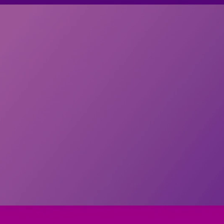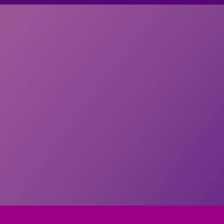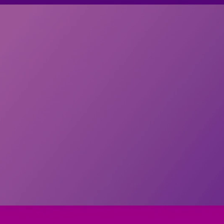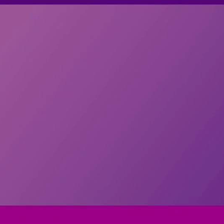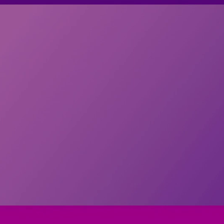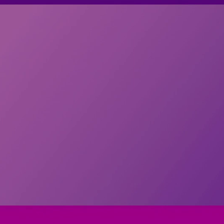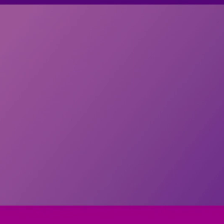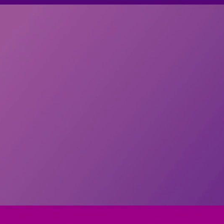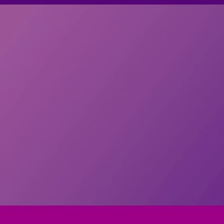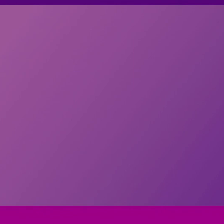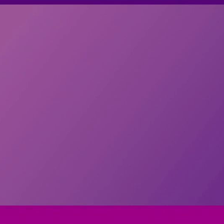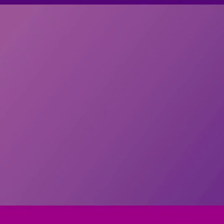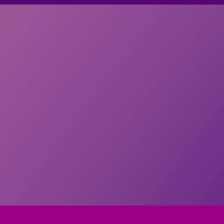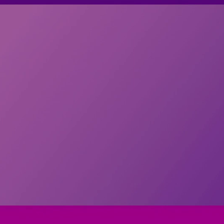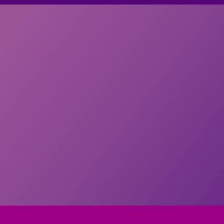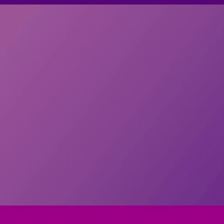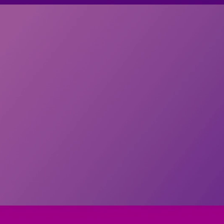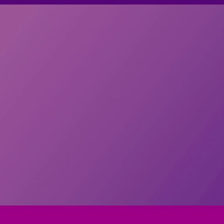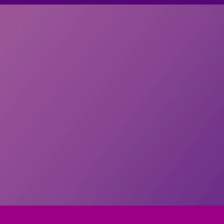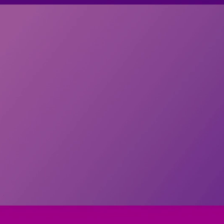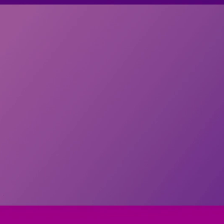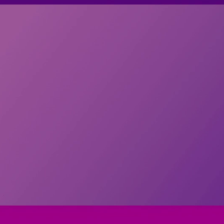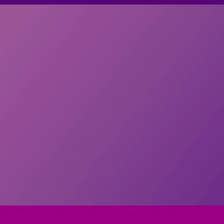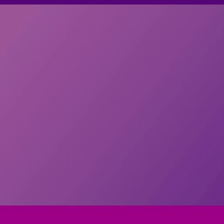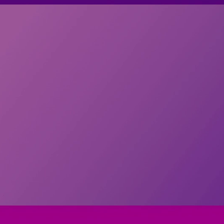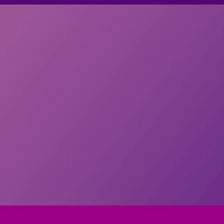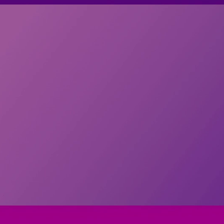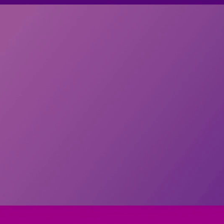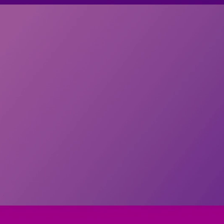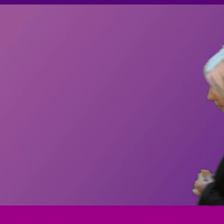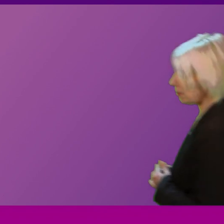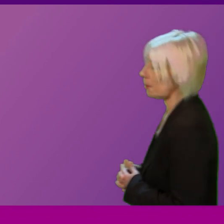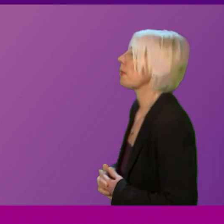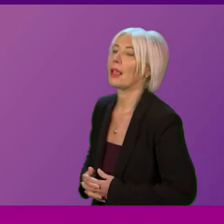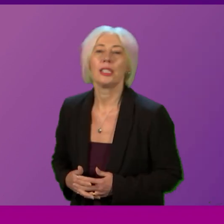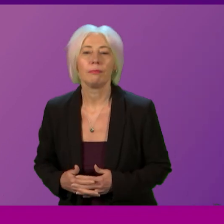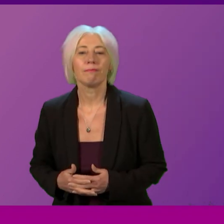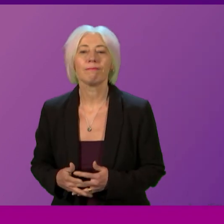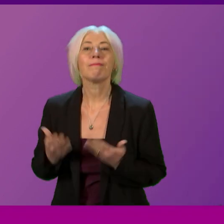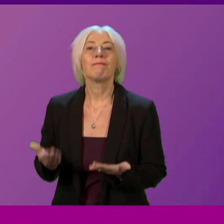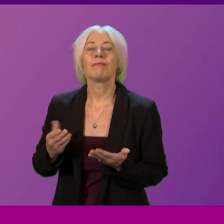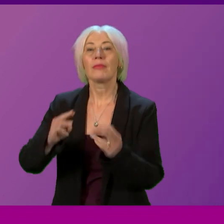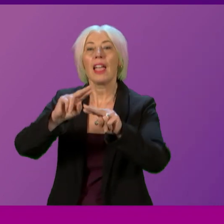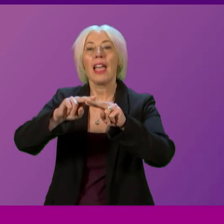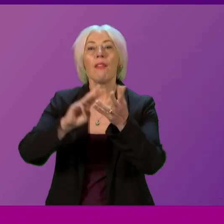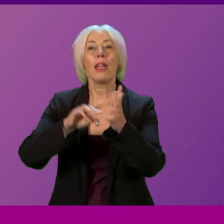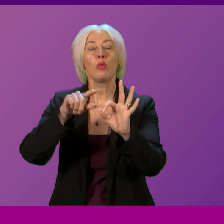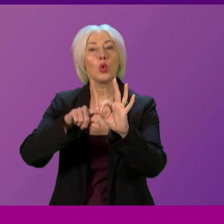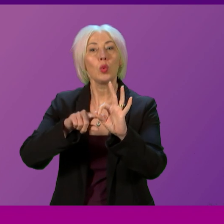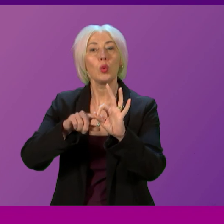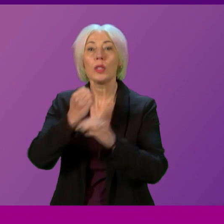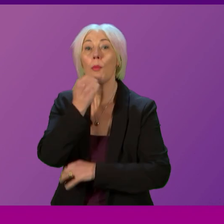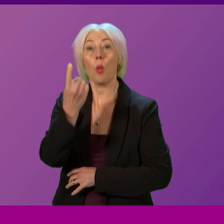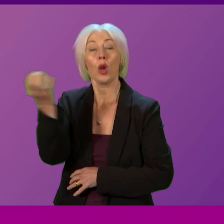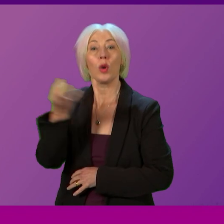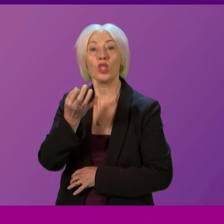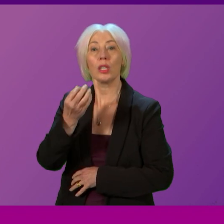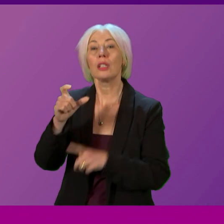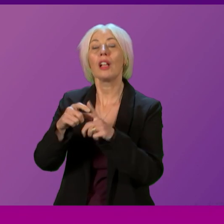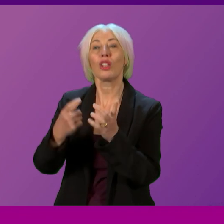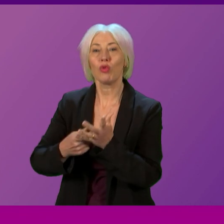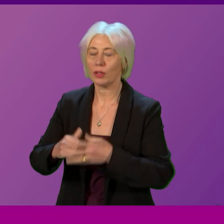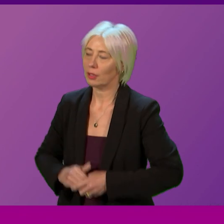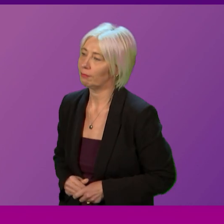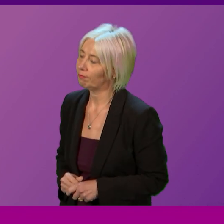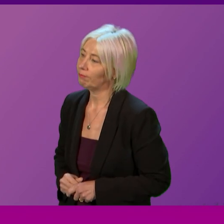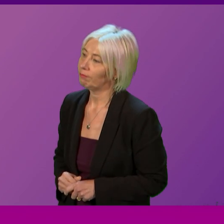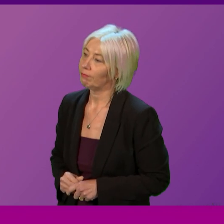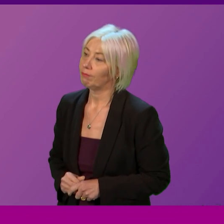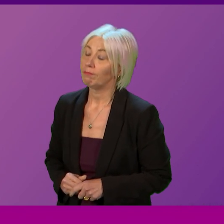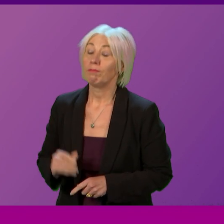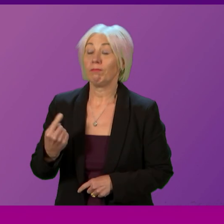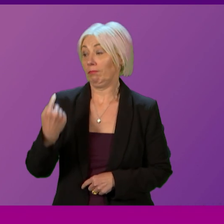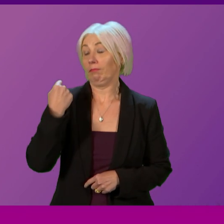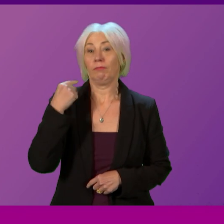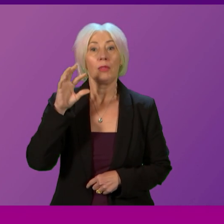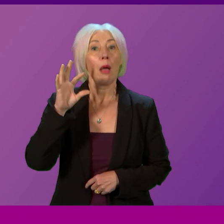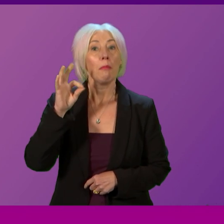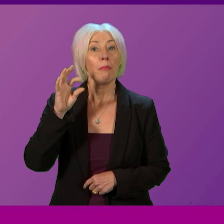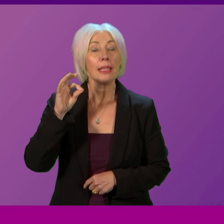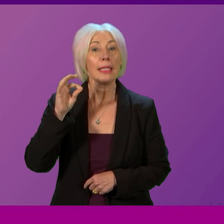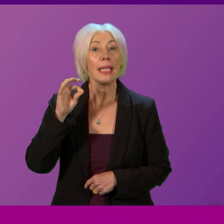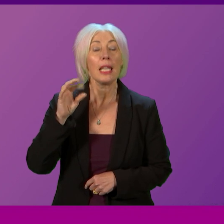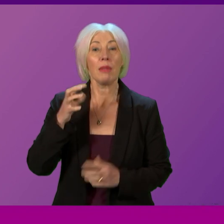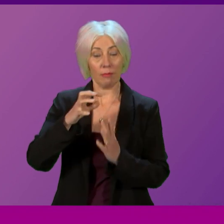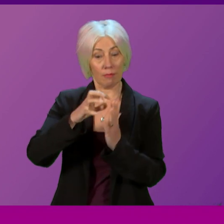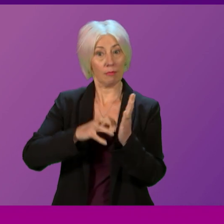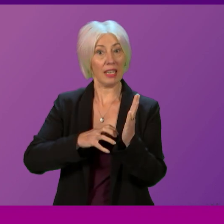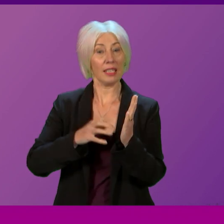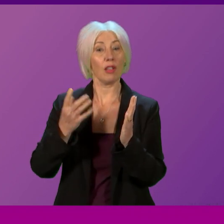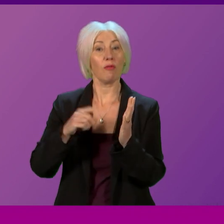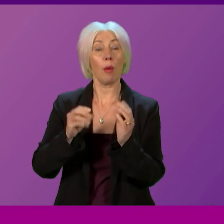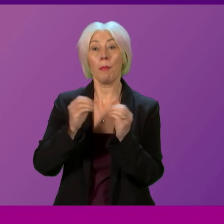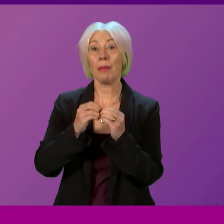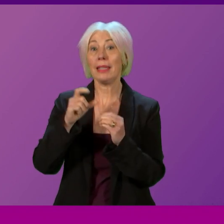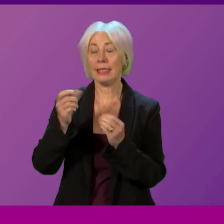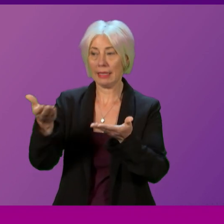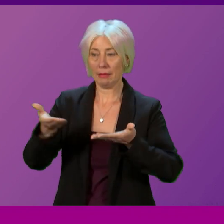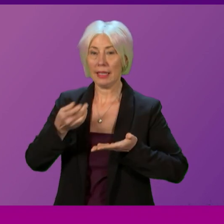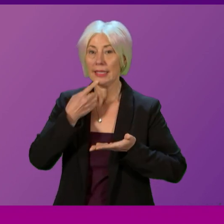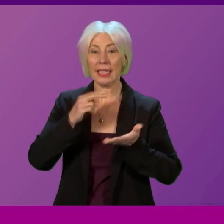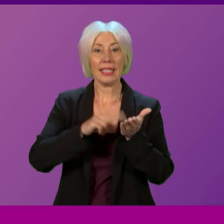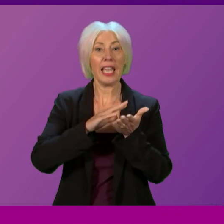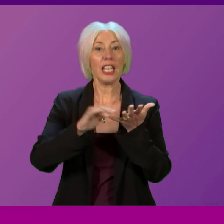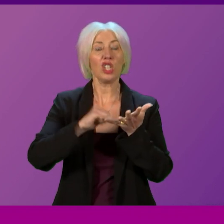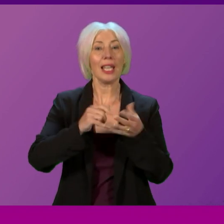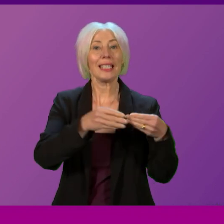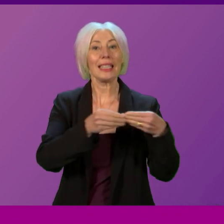On Monday, minutes obtained by the BBC revealed that national health service leaders in Scotland